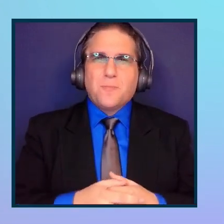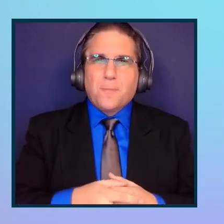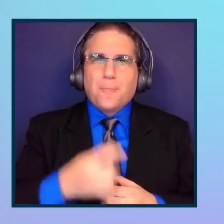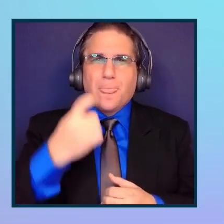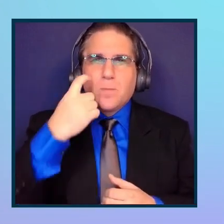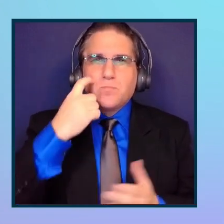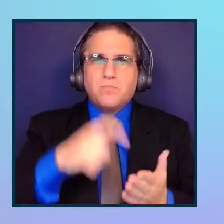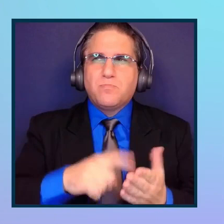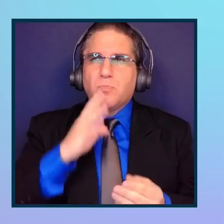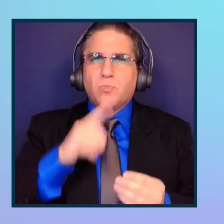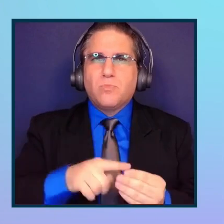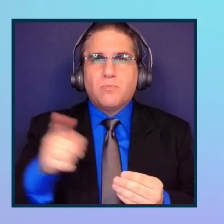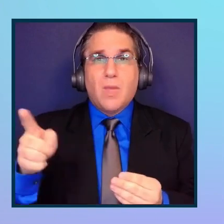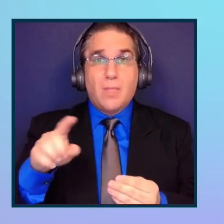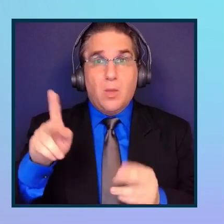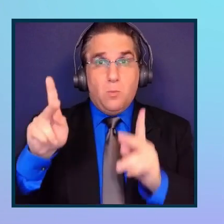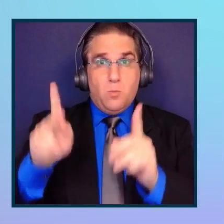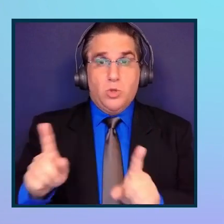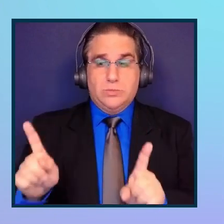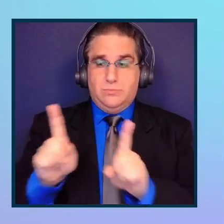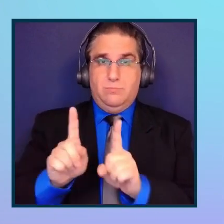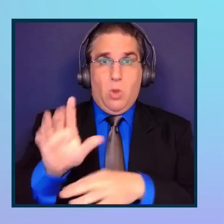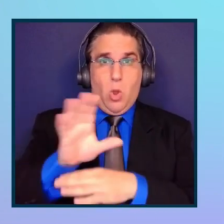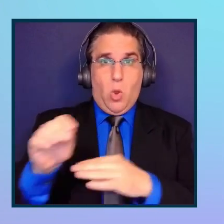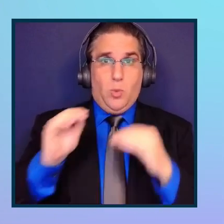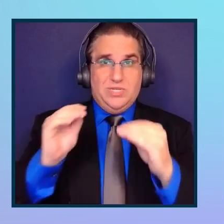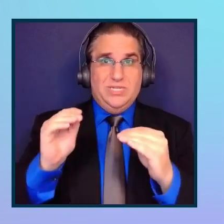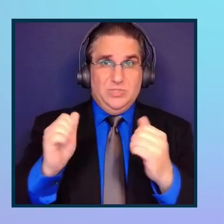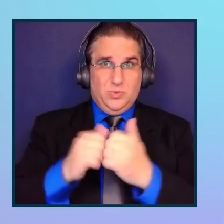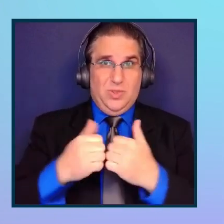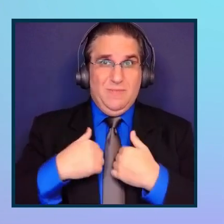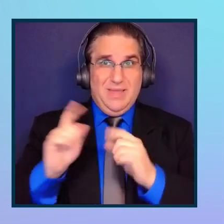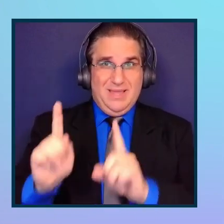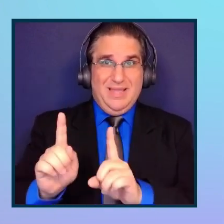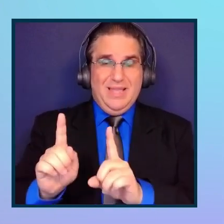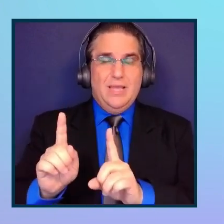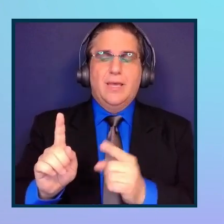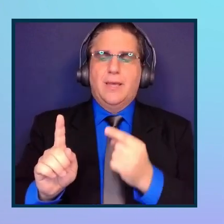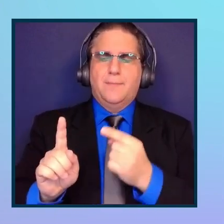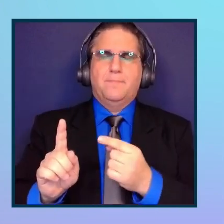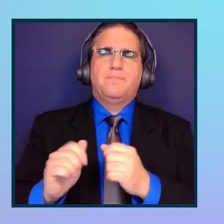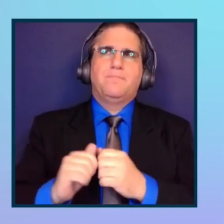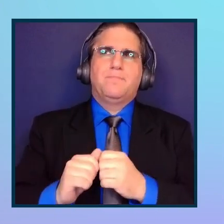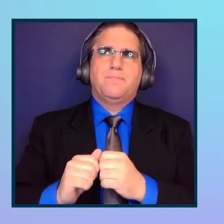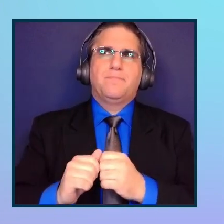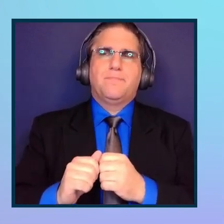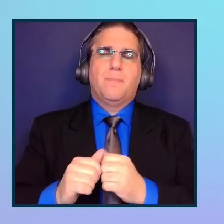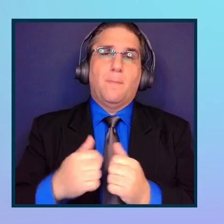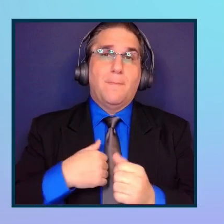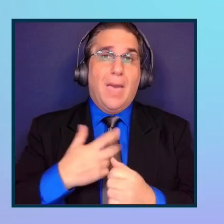where I co-taught her class, right, I was thinking about this the other day, like I, right, I say I co-taught this class,